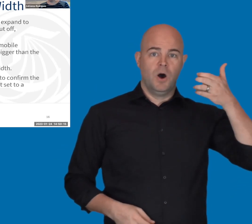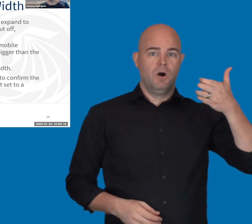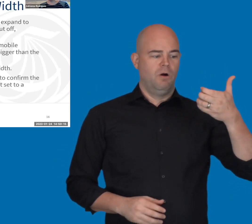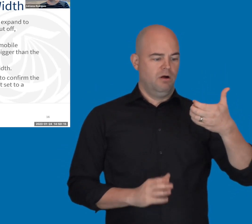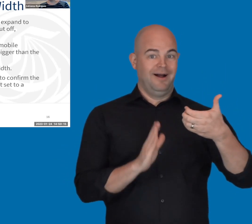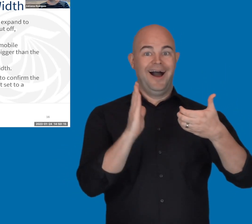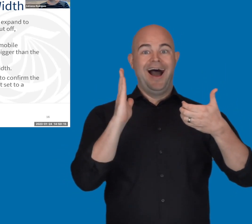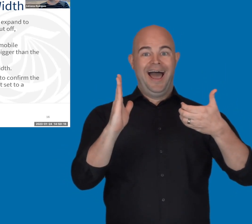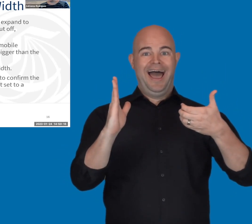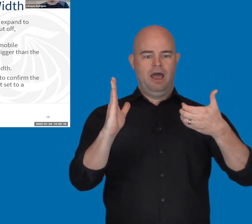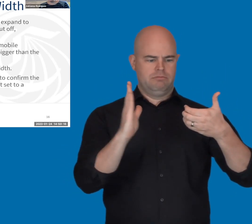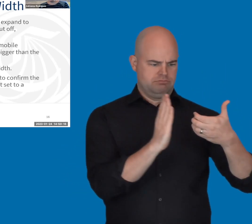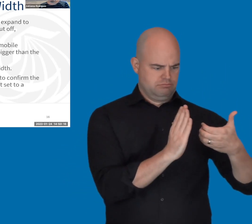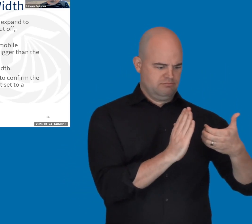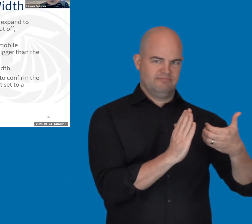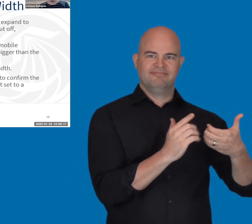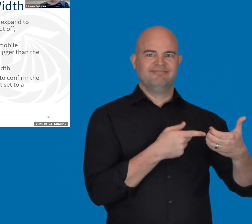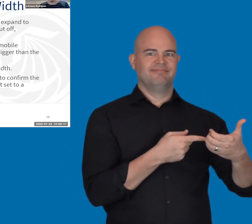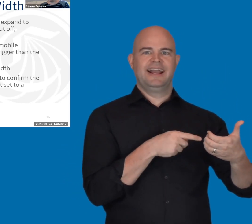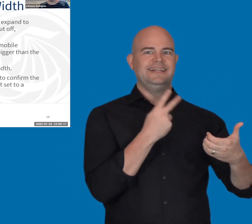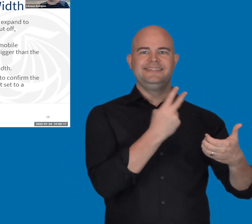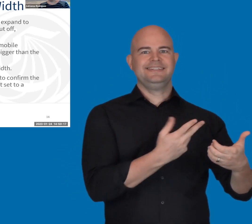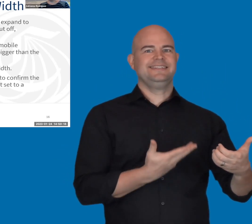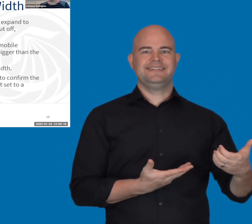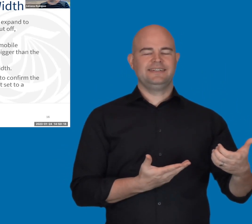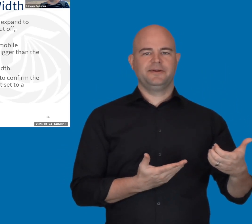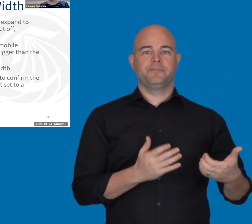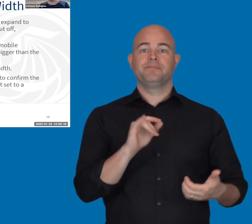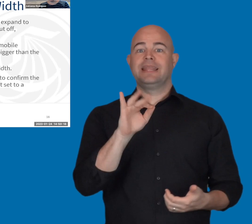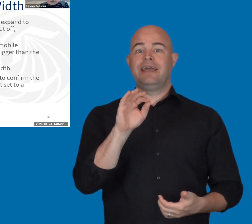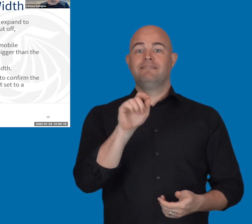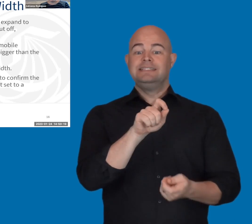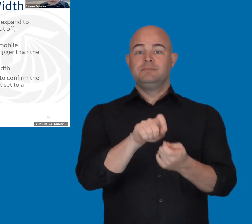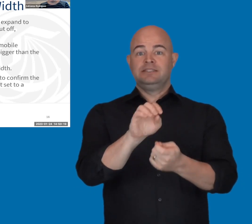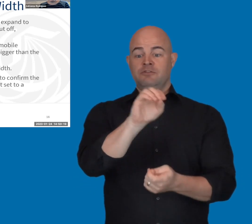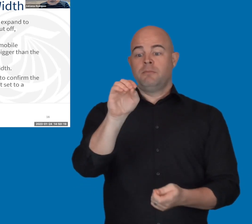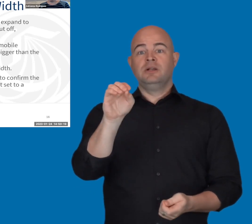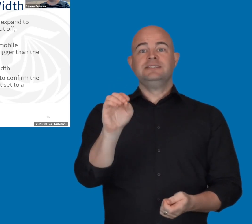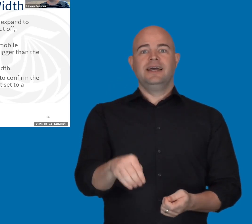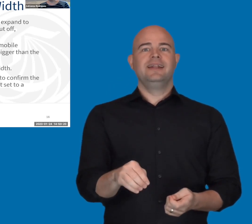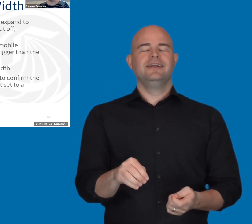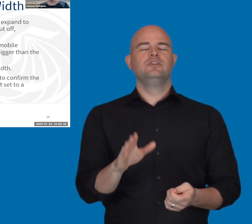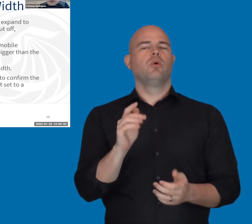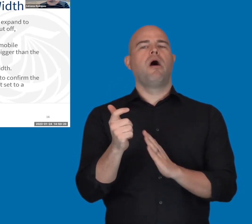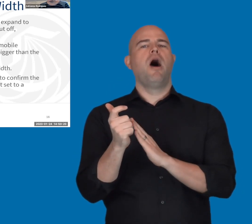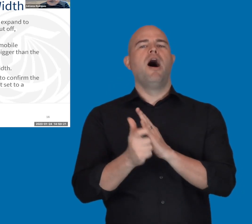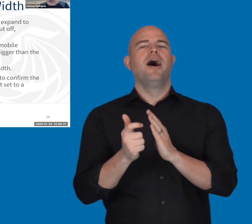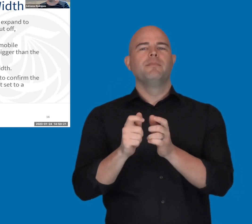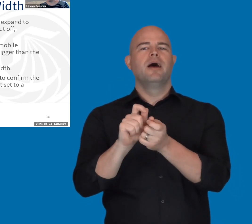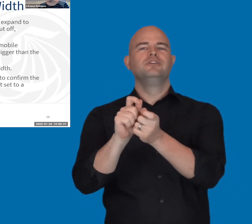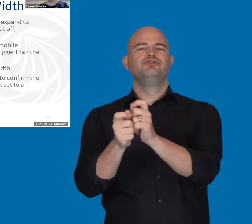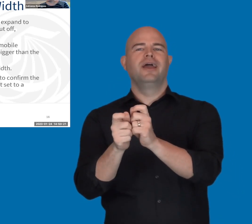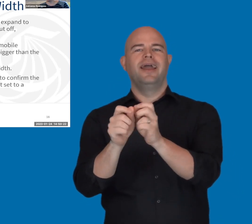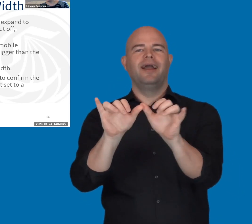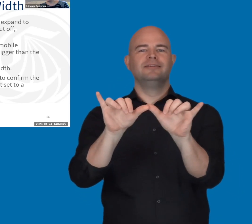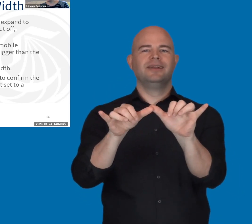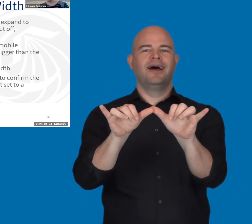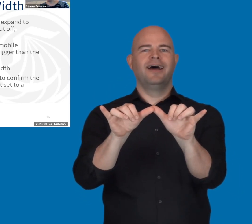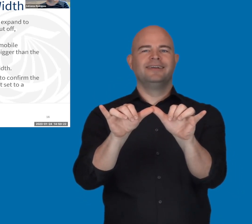If you're using a percentage, the width will adapt to any screen length. So, we always just recommend percentages.